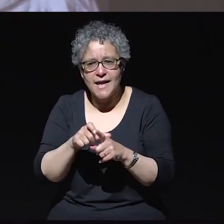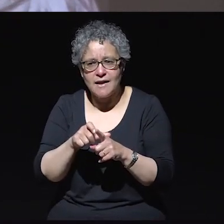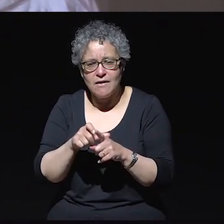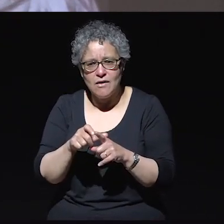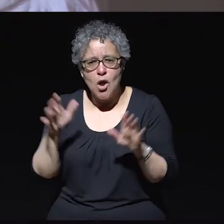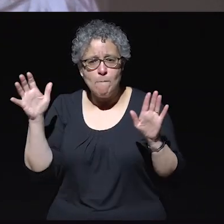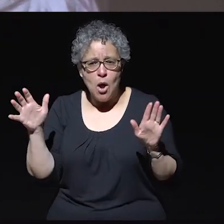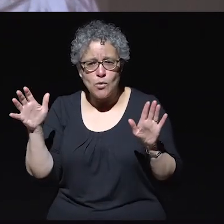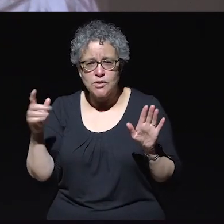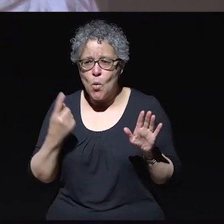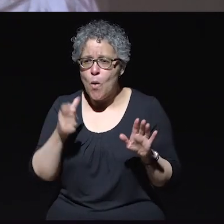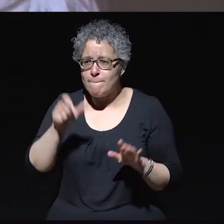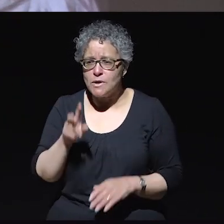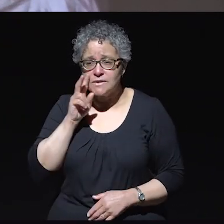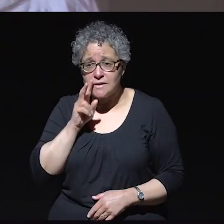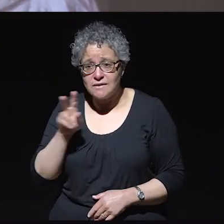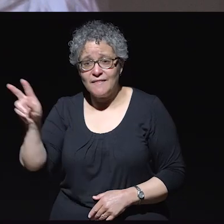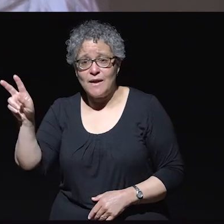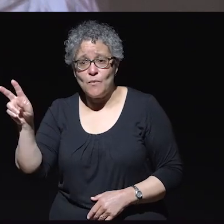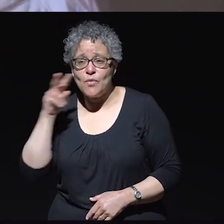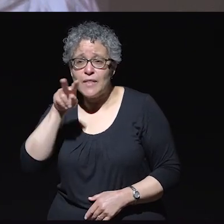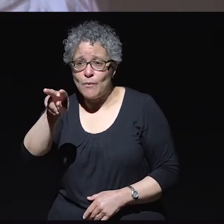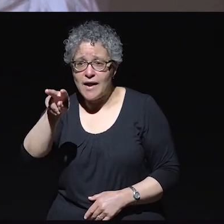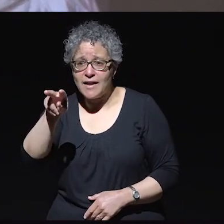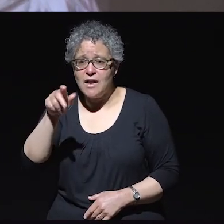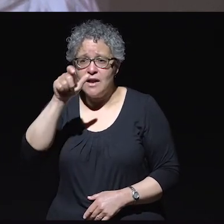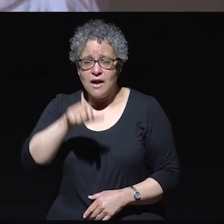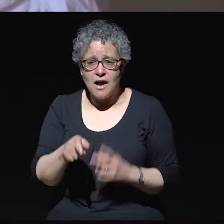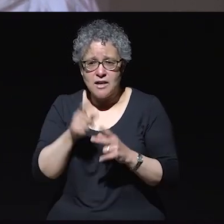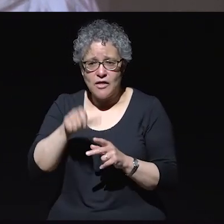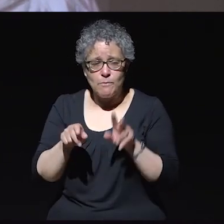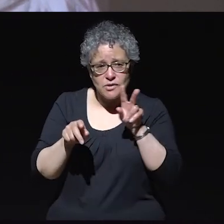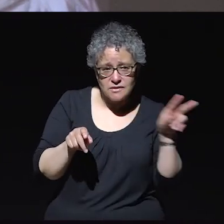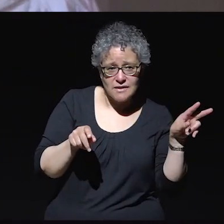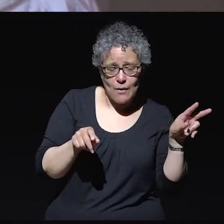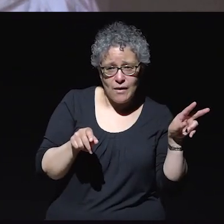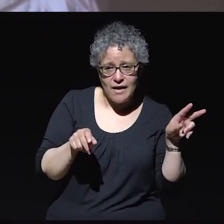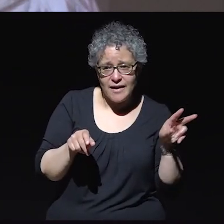one person looking out at the audience, the wonderful juxtaposition of this white with the blue